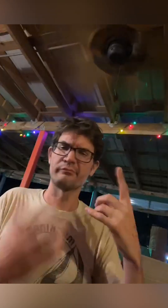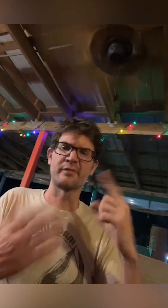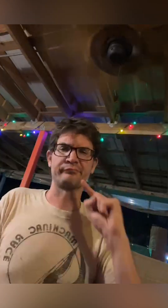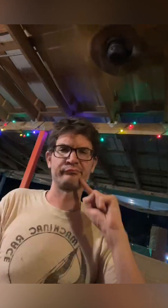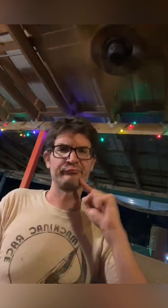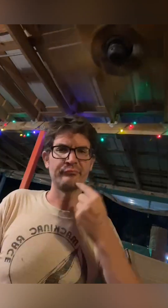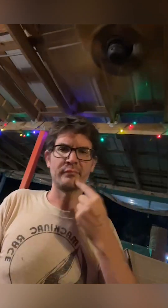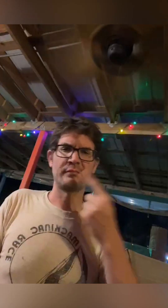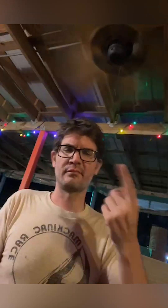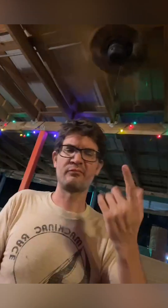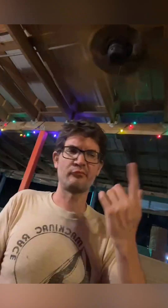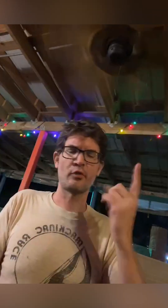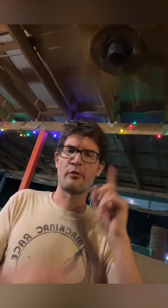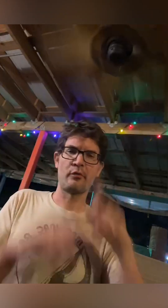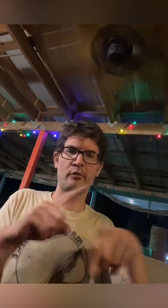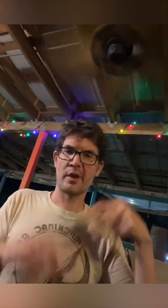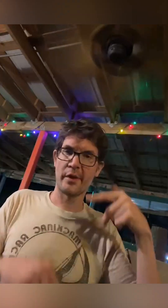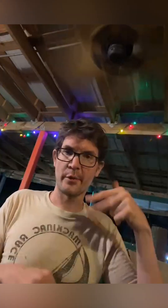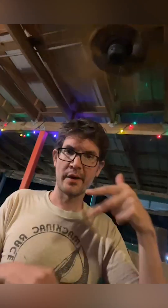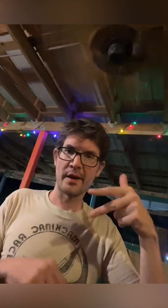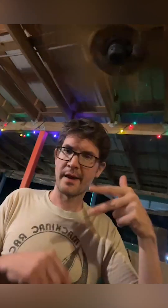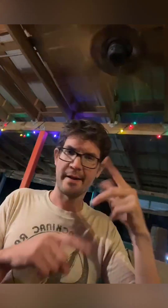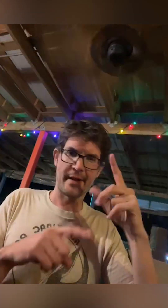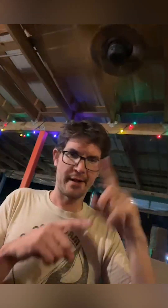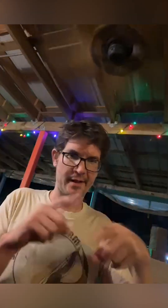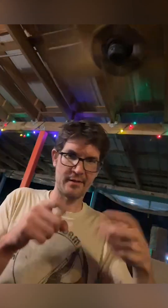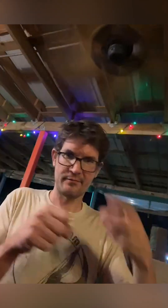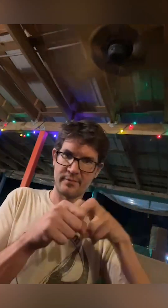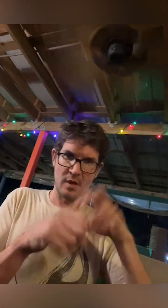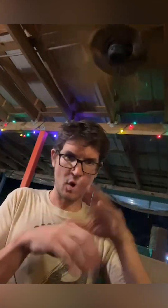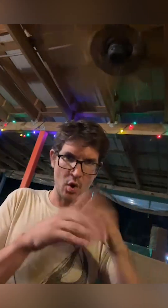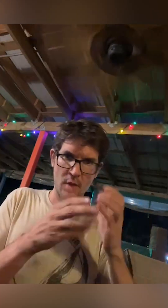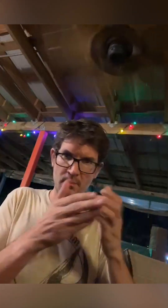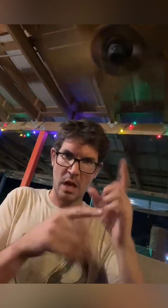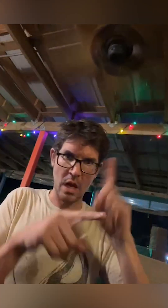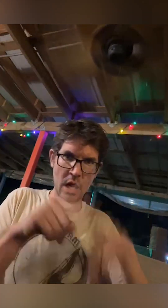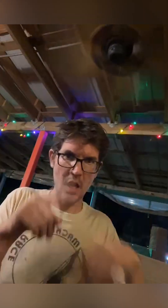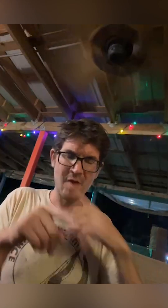It was really severe — she couldn’t walk, and she couldn’t get on the boat anymore.